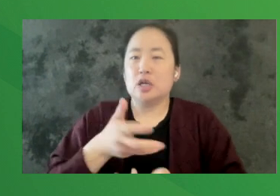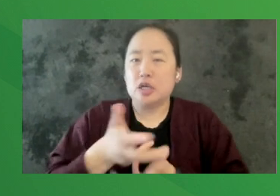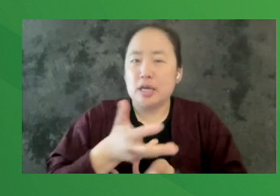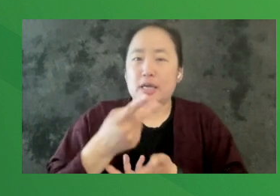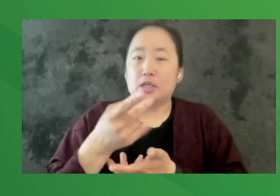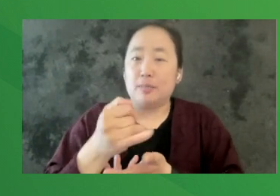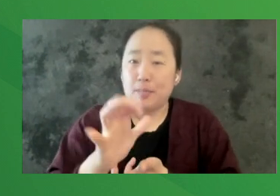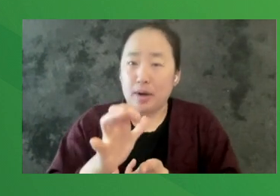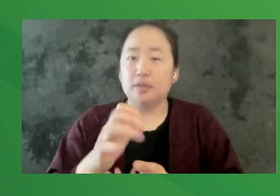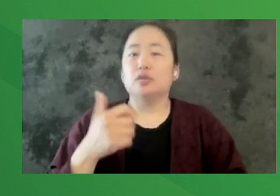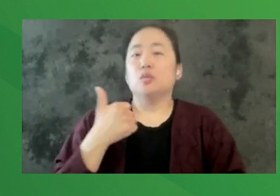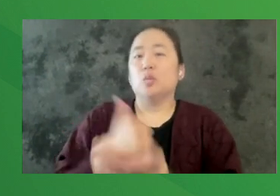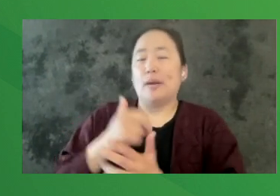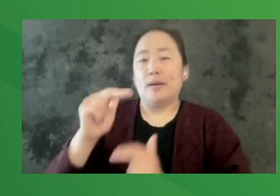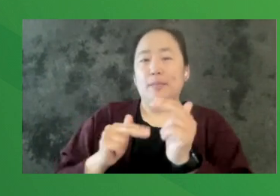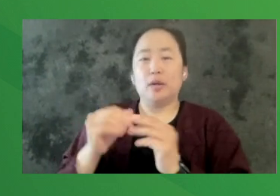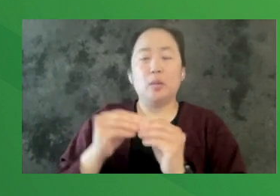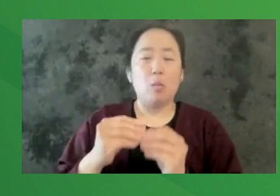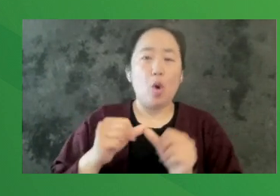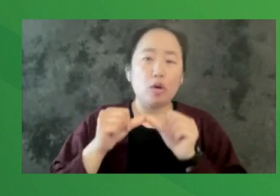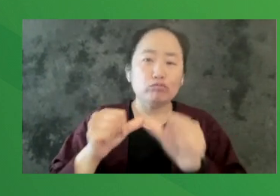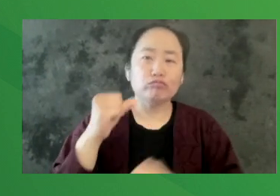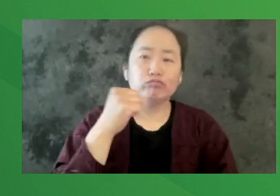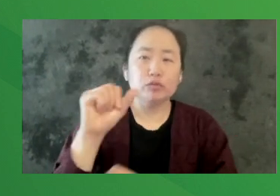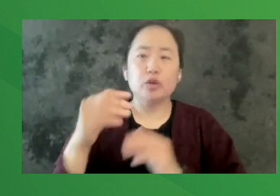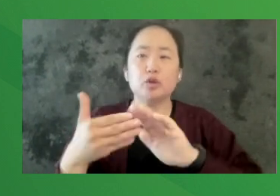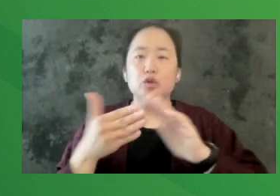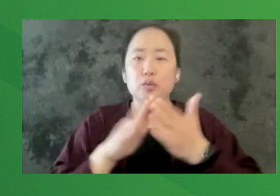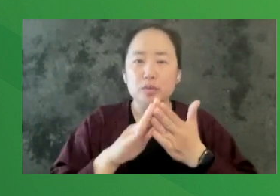more equitable, and sustainable future for all. And the mission of the work is to train